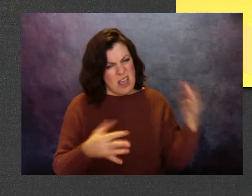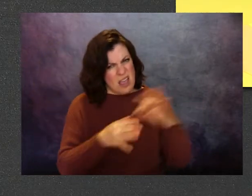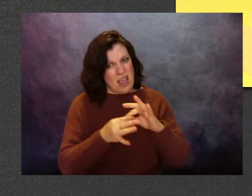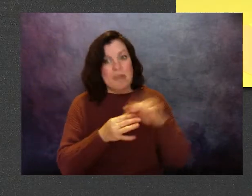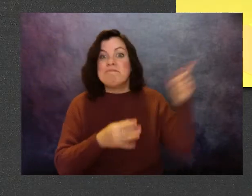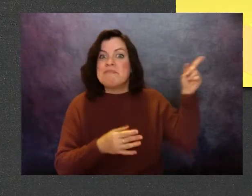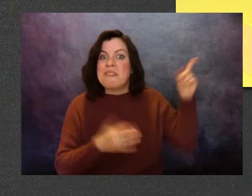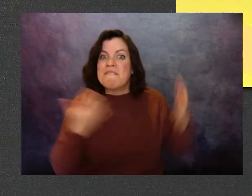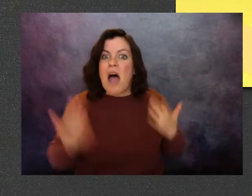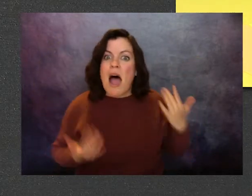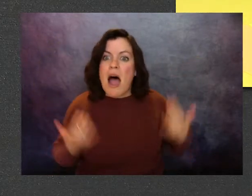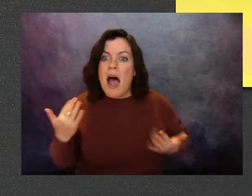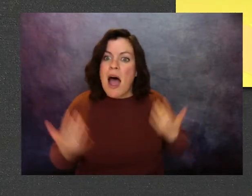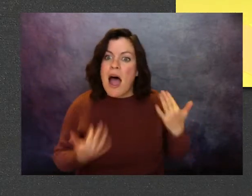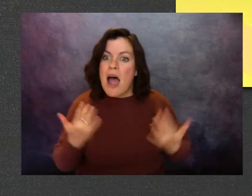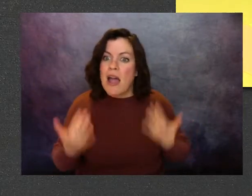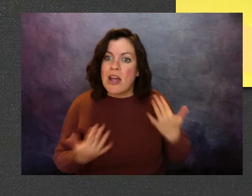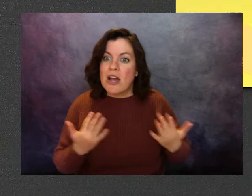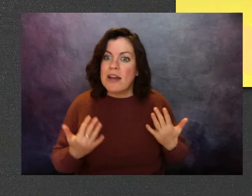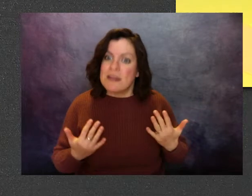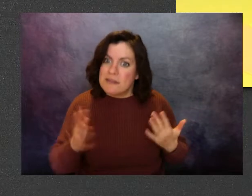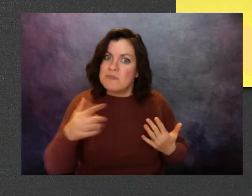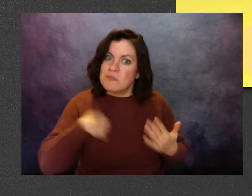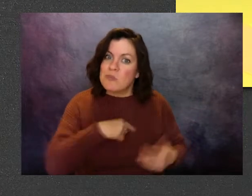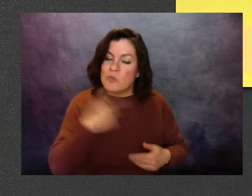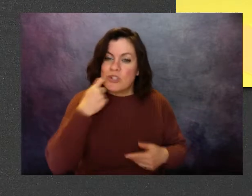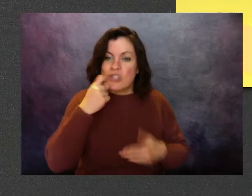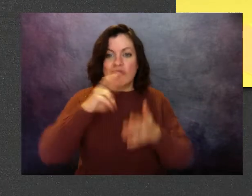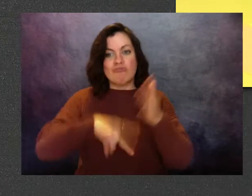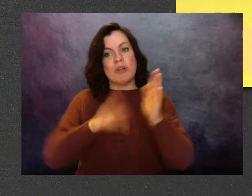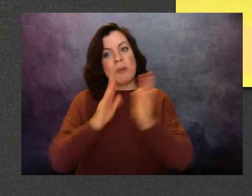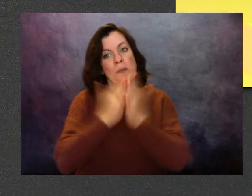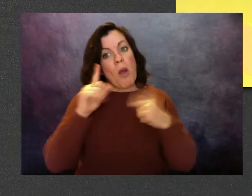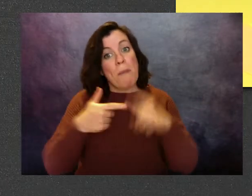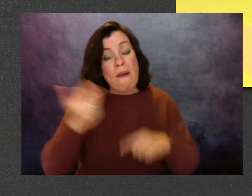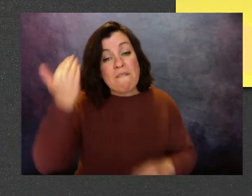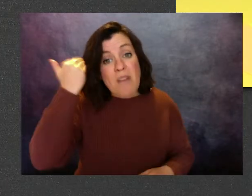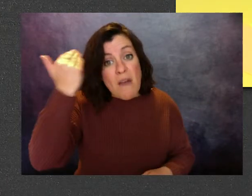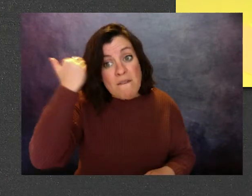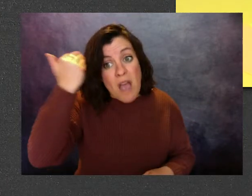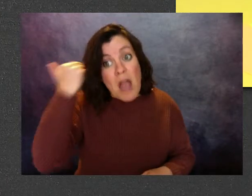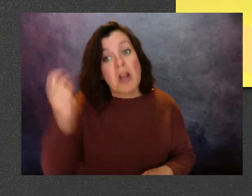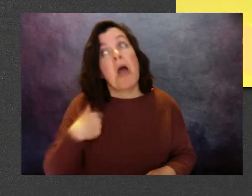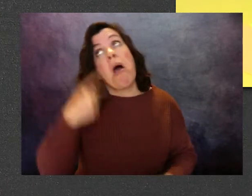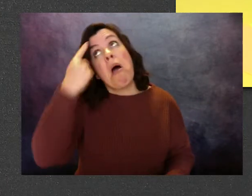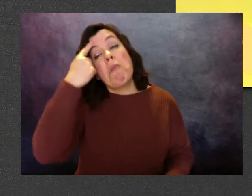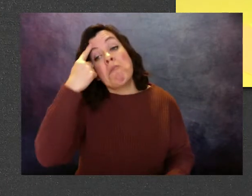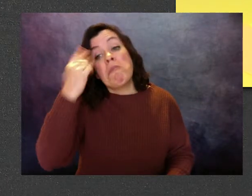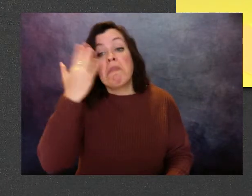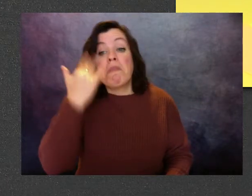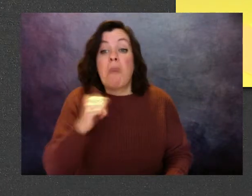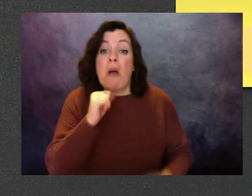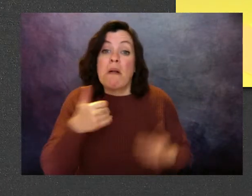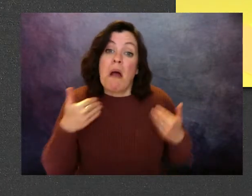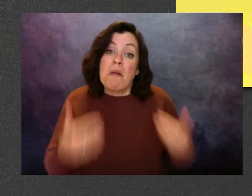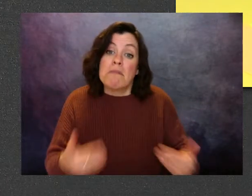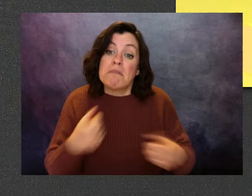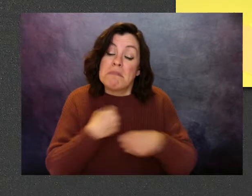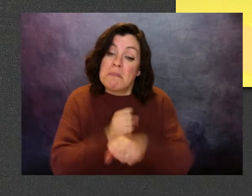And we read that really good book about fighters. So I thought that it would be awesome if we